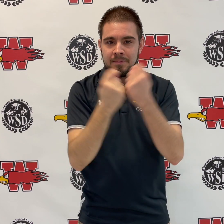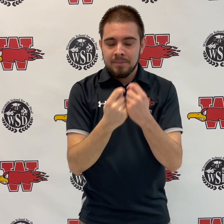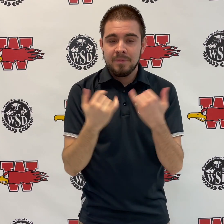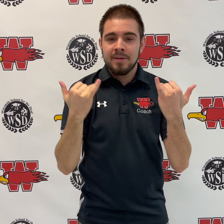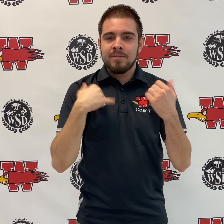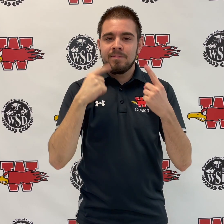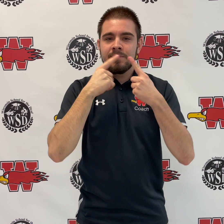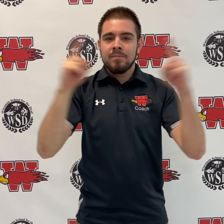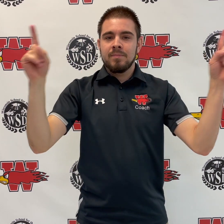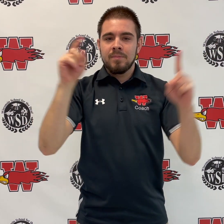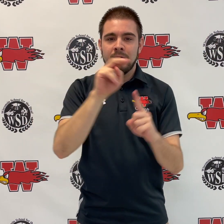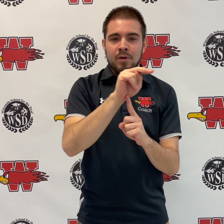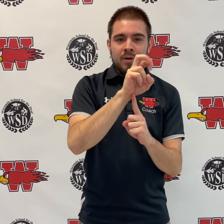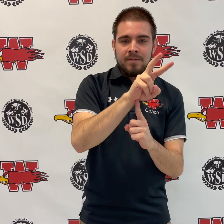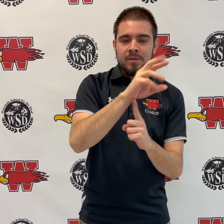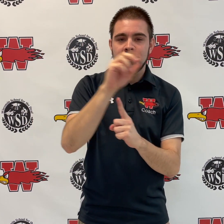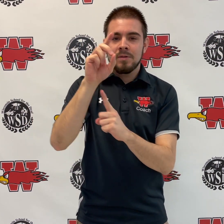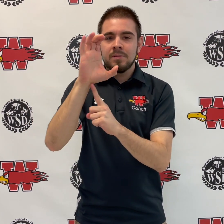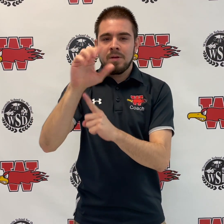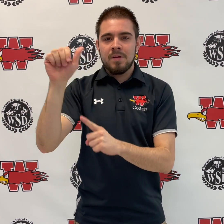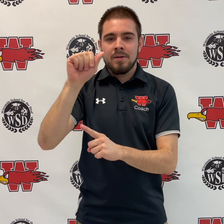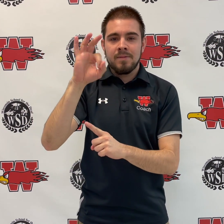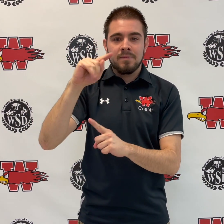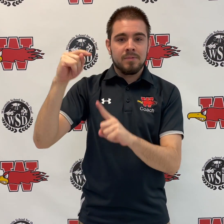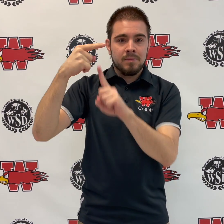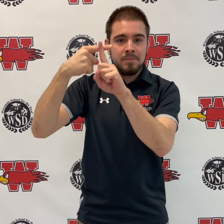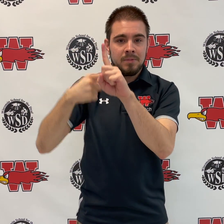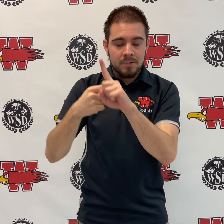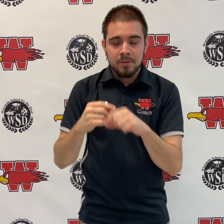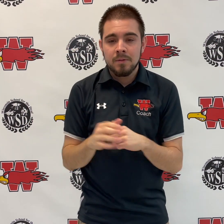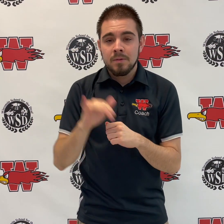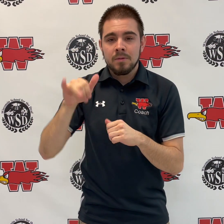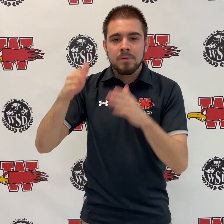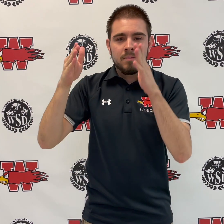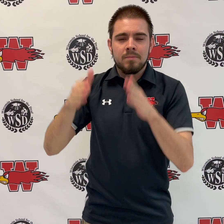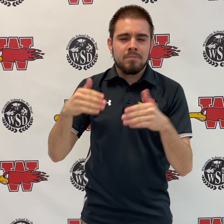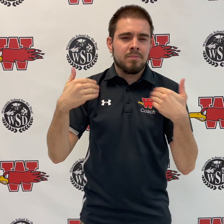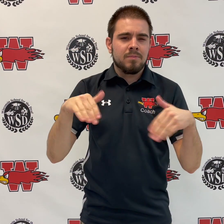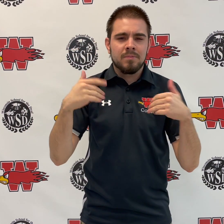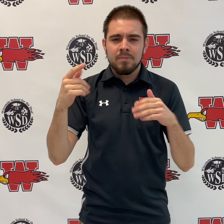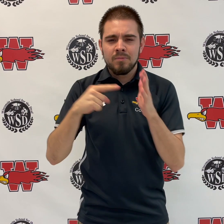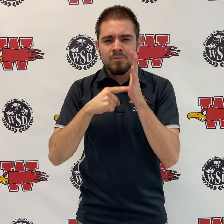I would like to announce the November and December Athlete of the Month. This person shows a hundred